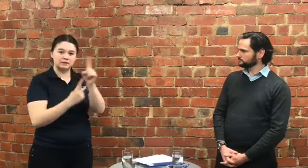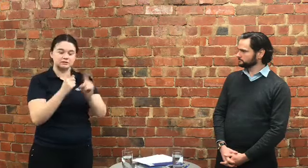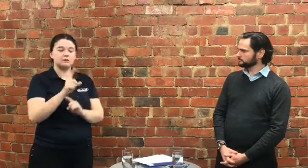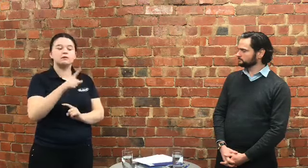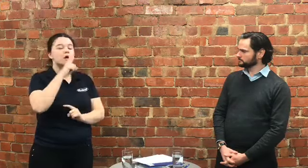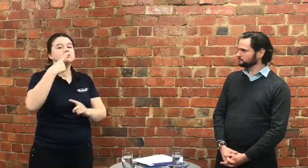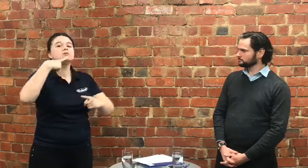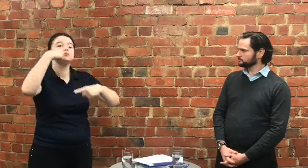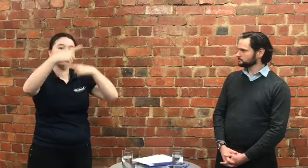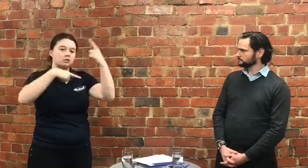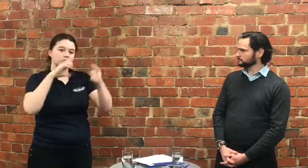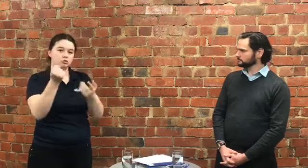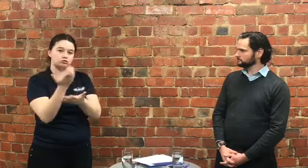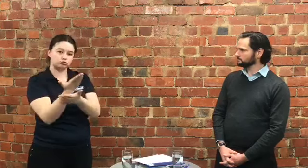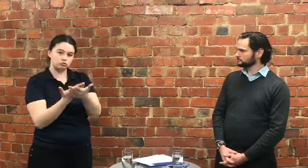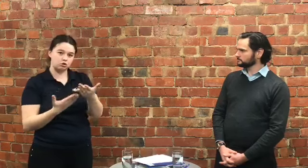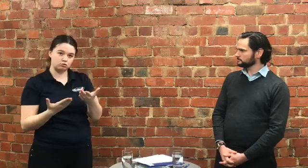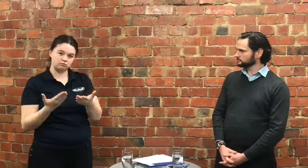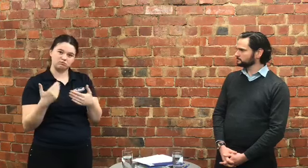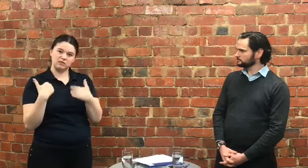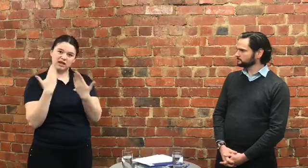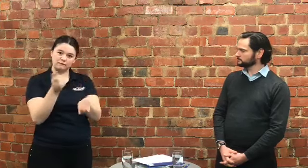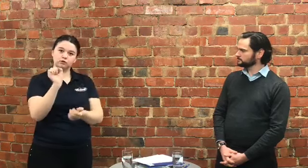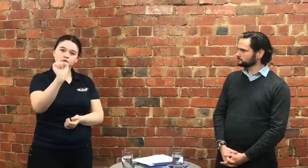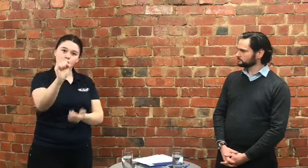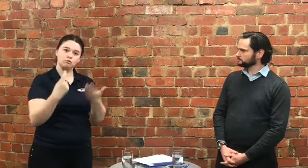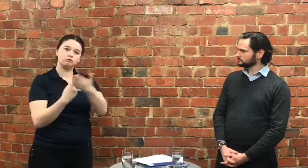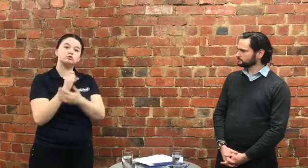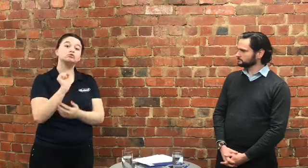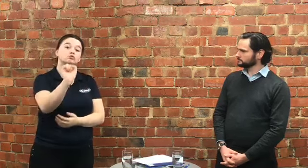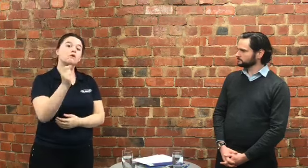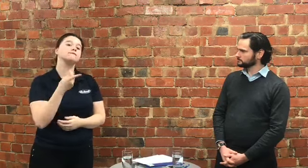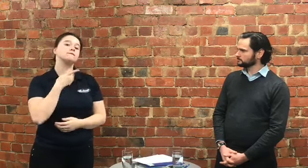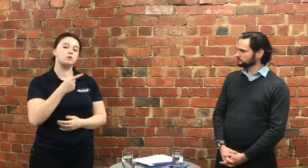give you a few suggestions, okay? But it's about you telling your story.